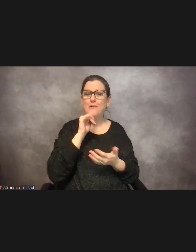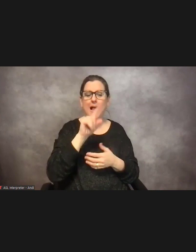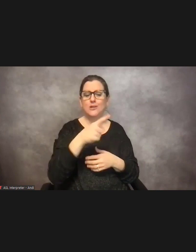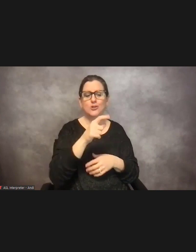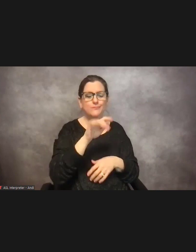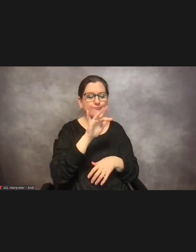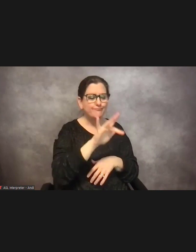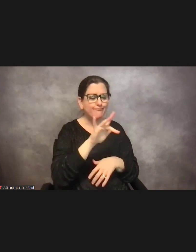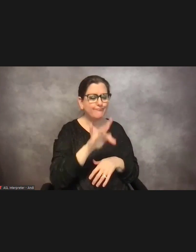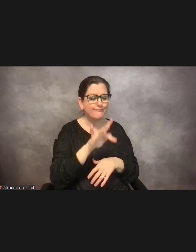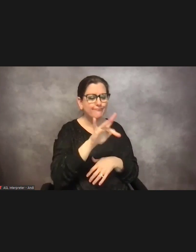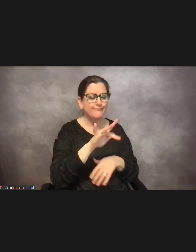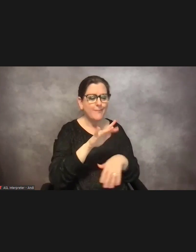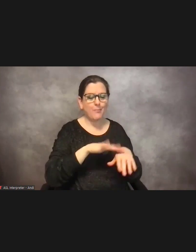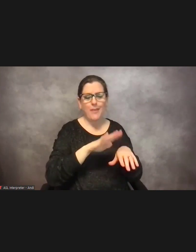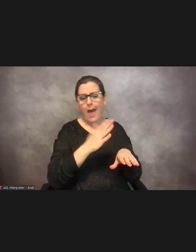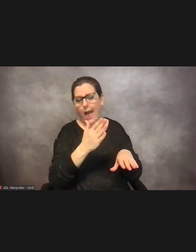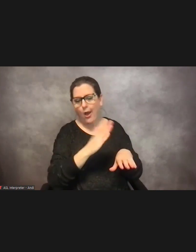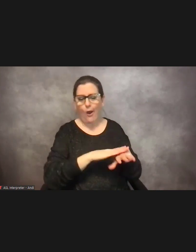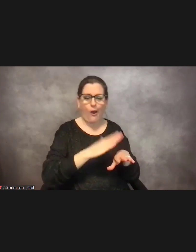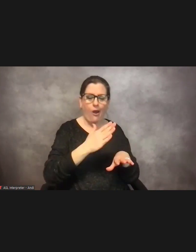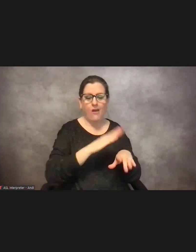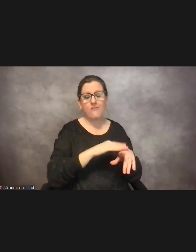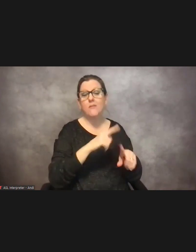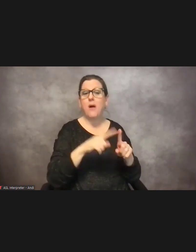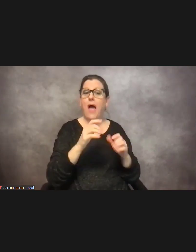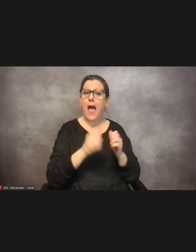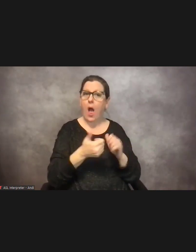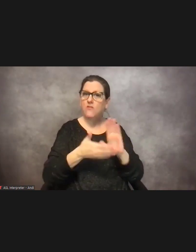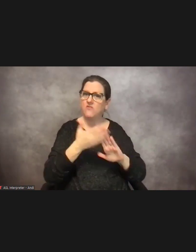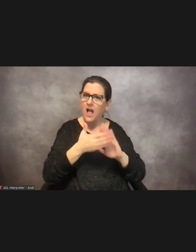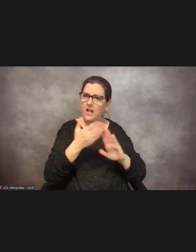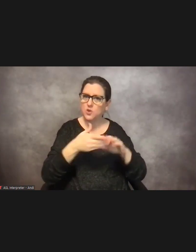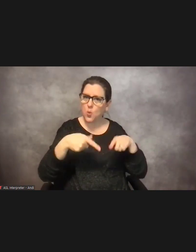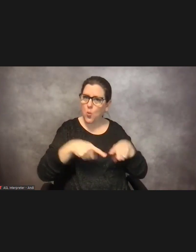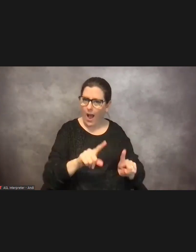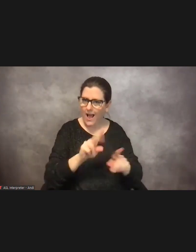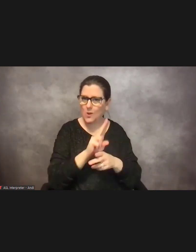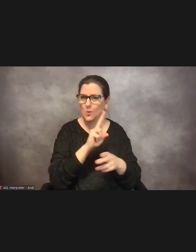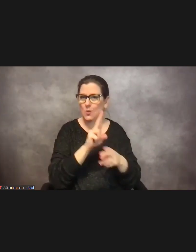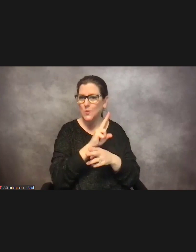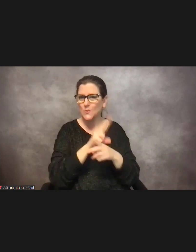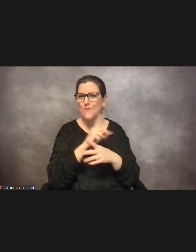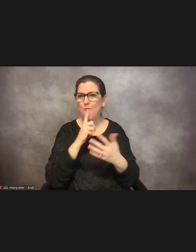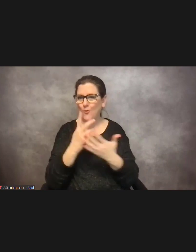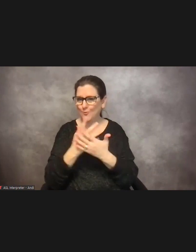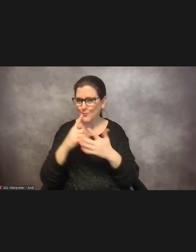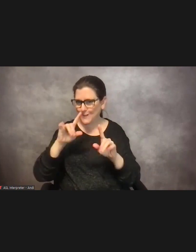what buttons to push, but how it actually functions under use as you screen.